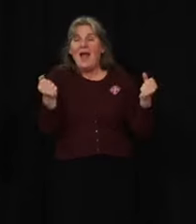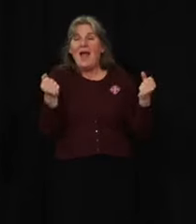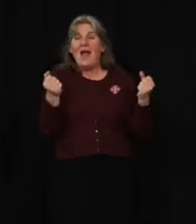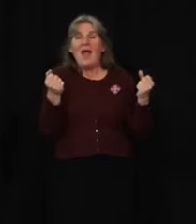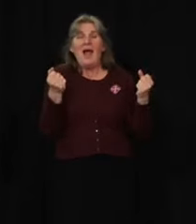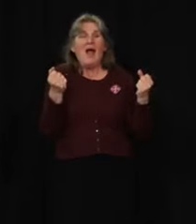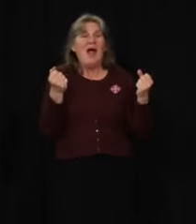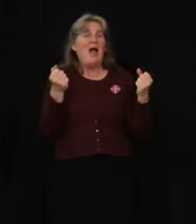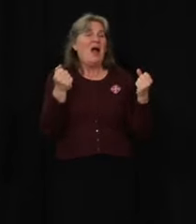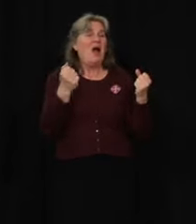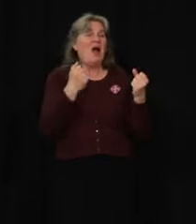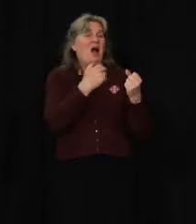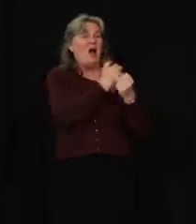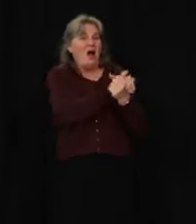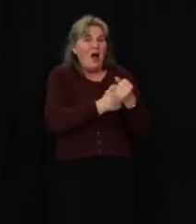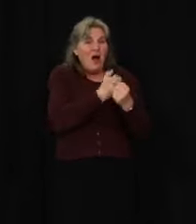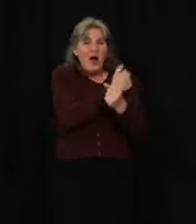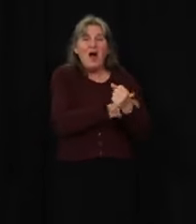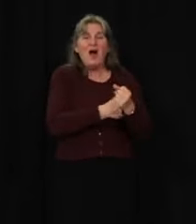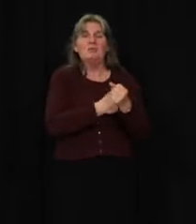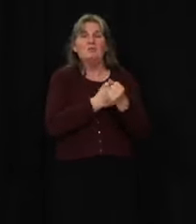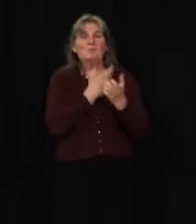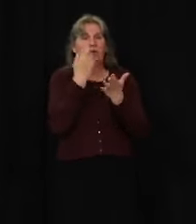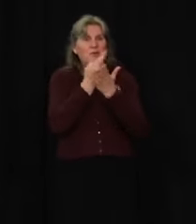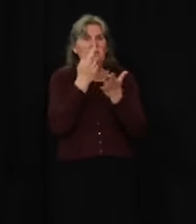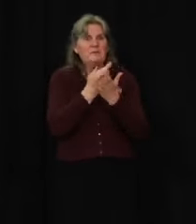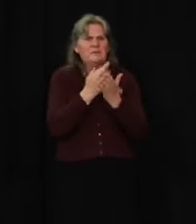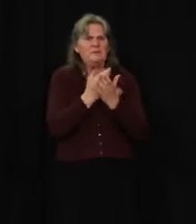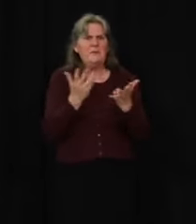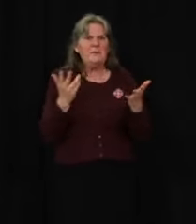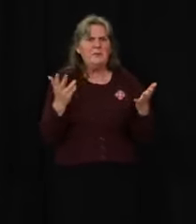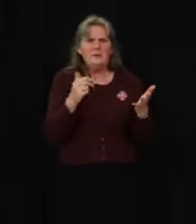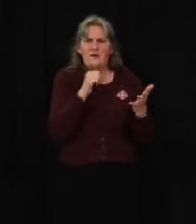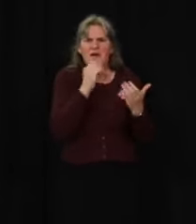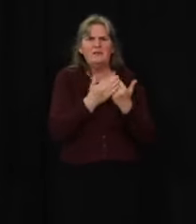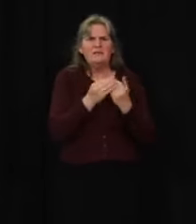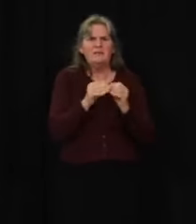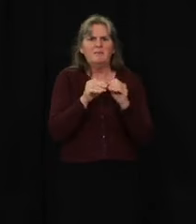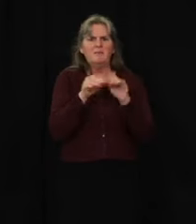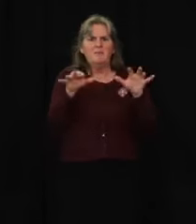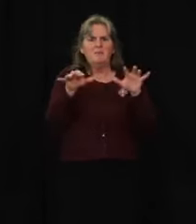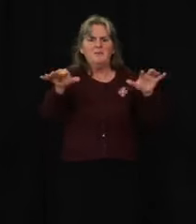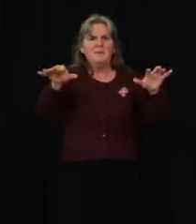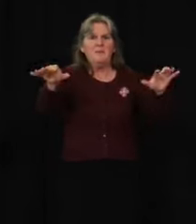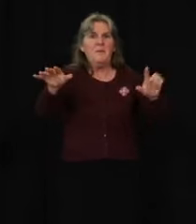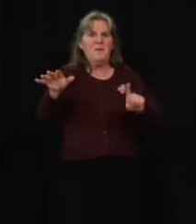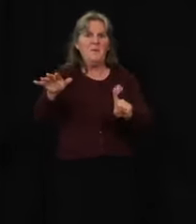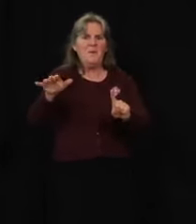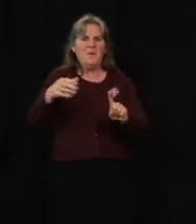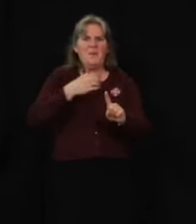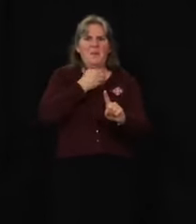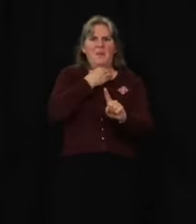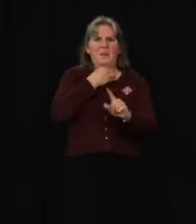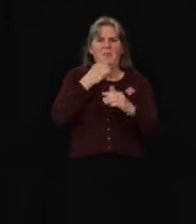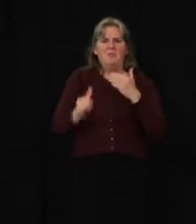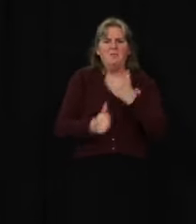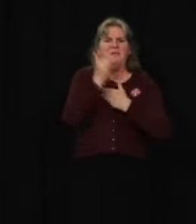restaurants you're going to look for when the time comes. Meanwhile, please enjoy your weekend as you can and remember the Safe Six.